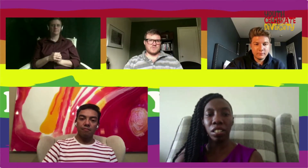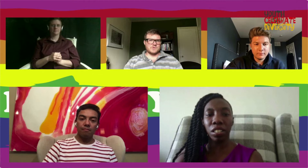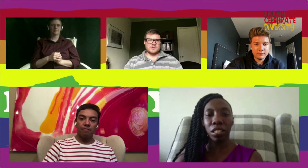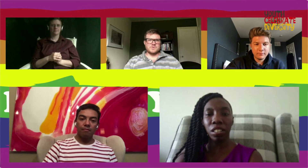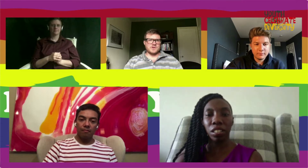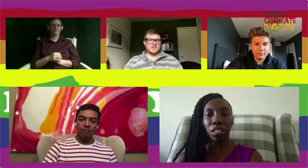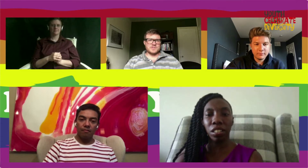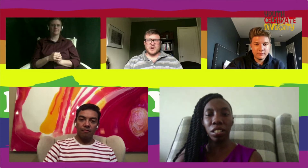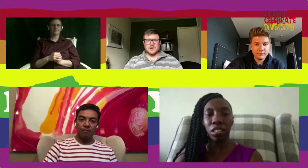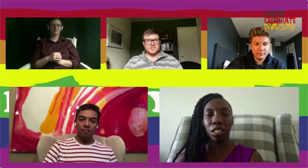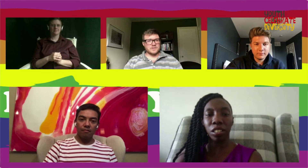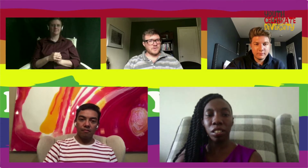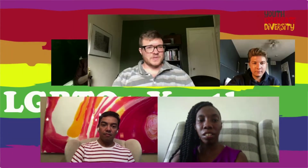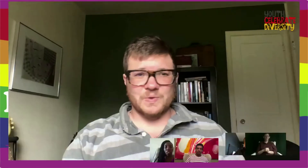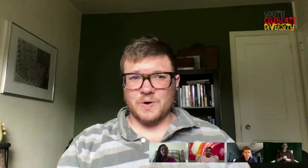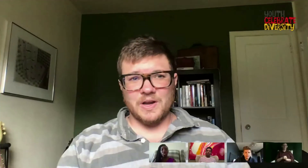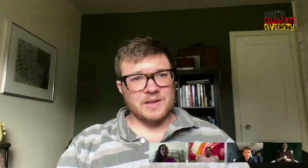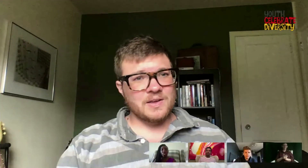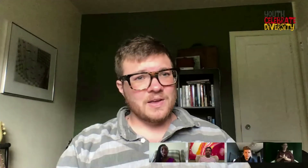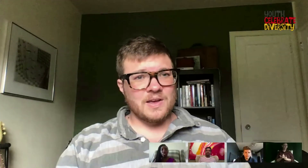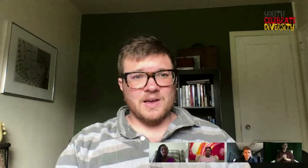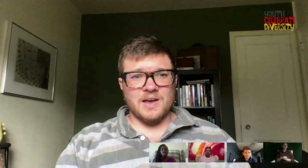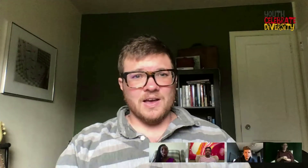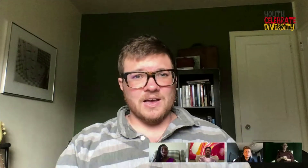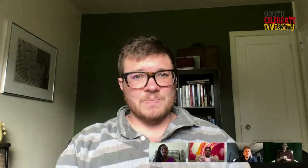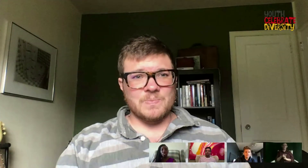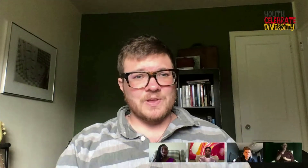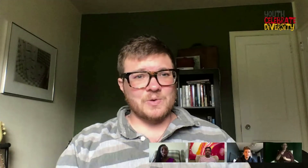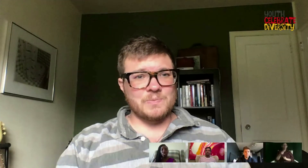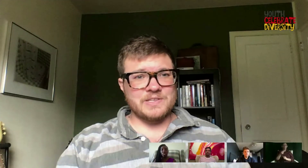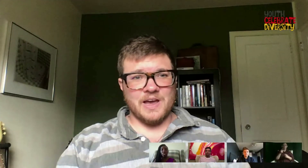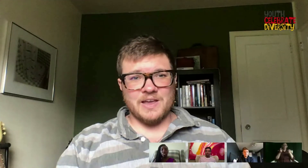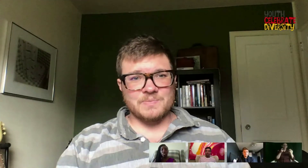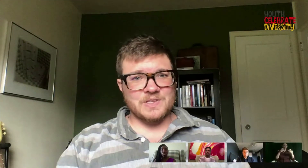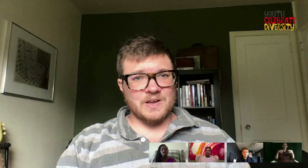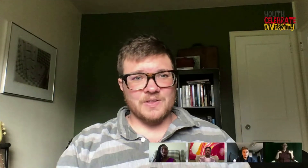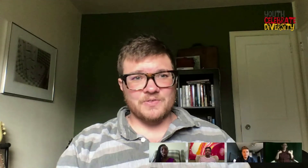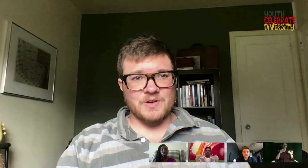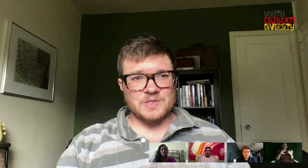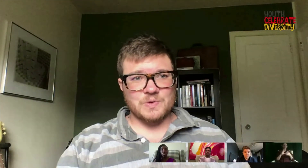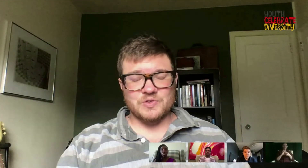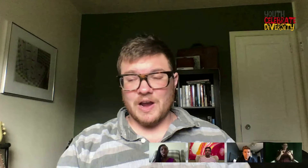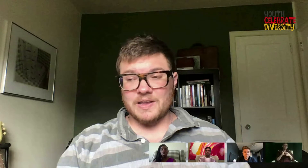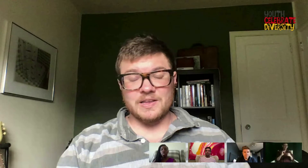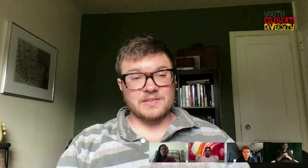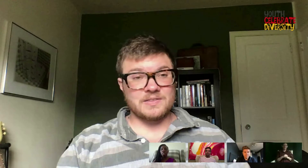so you are in charge of your story um there will be times that other folks will try to